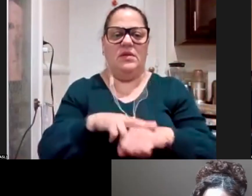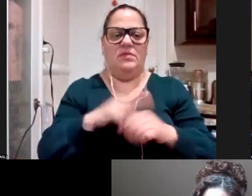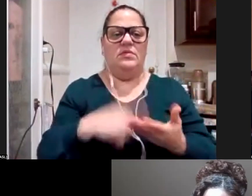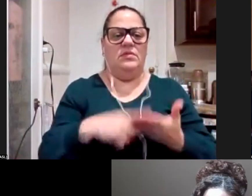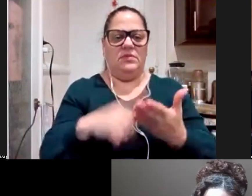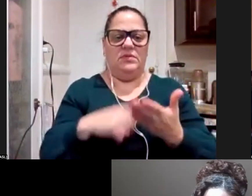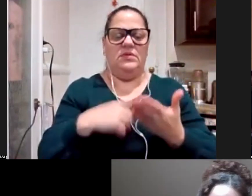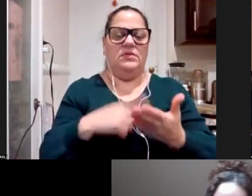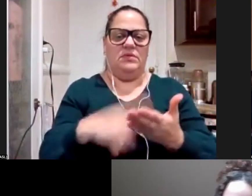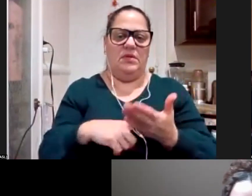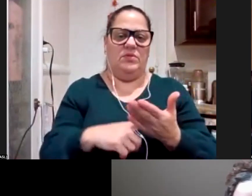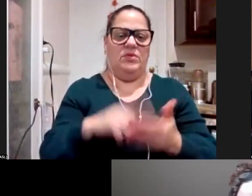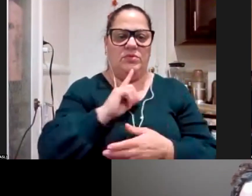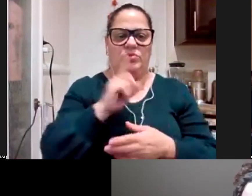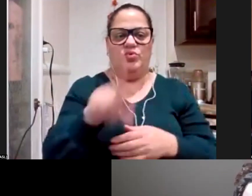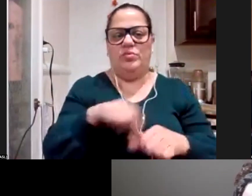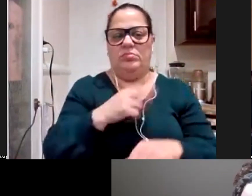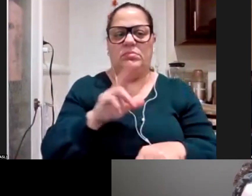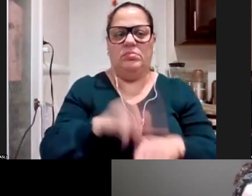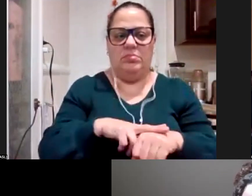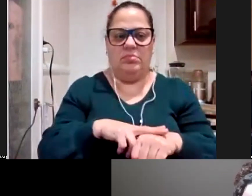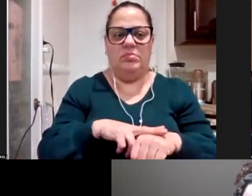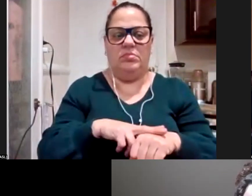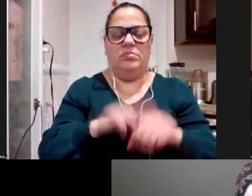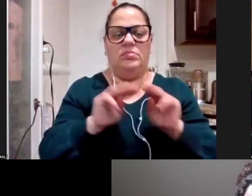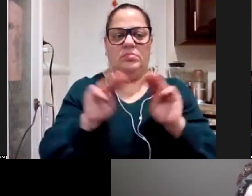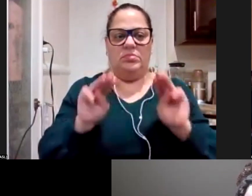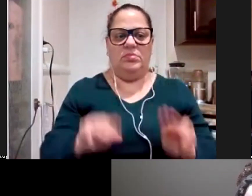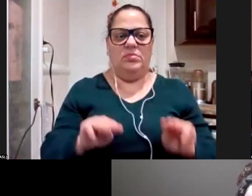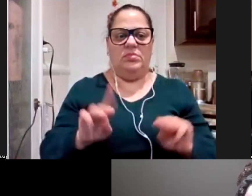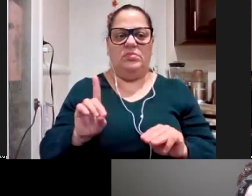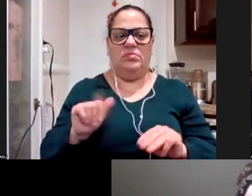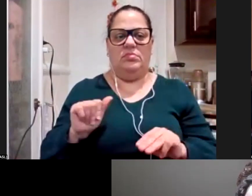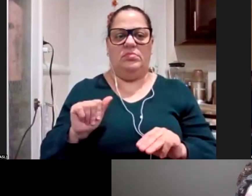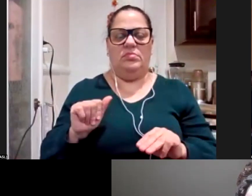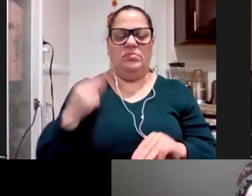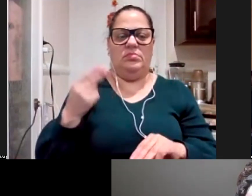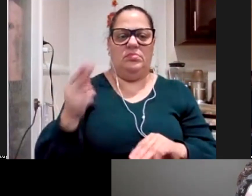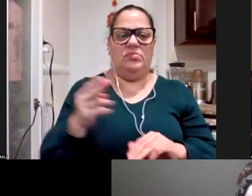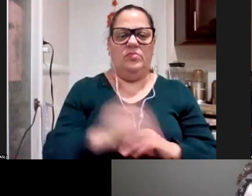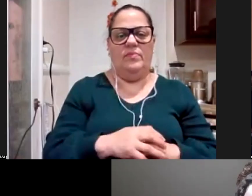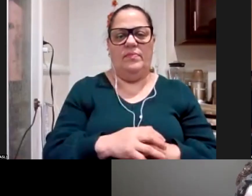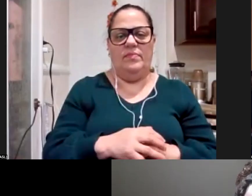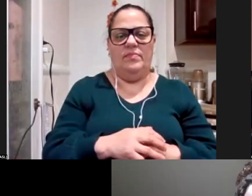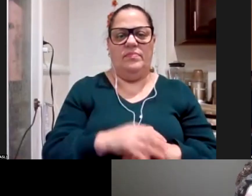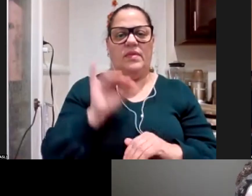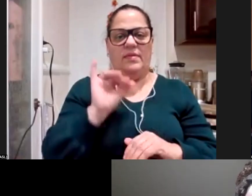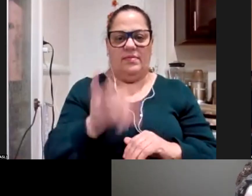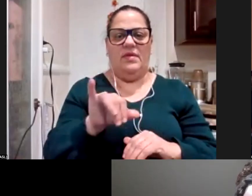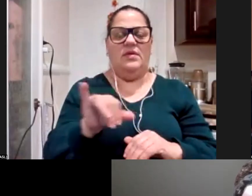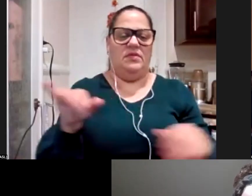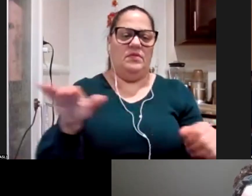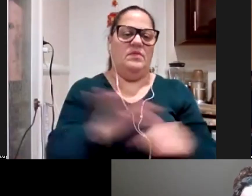for a truly national um Museum of Disability History. Um that's that's the holy grail,